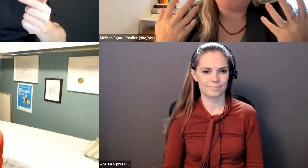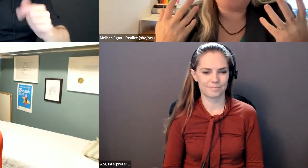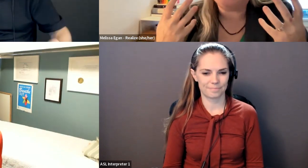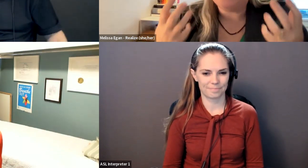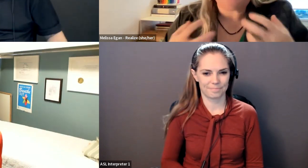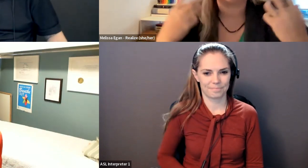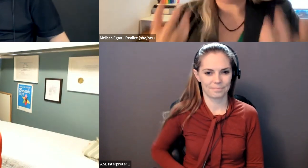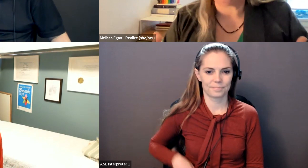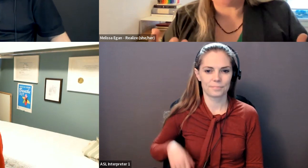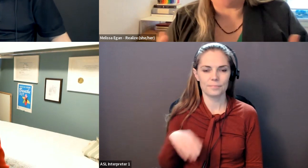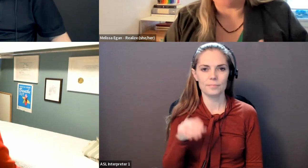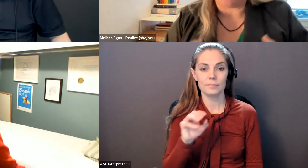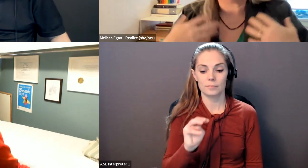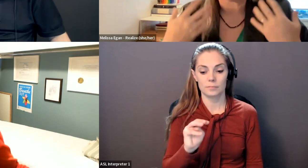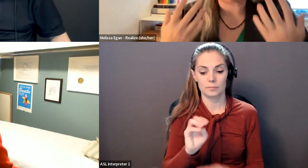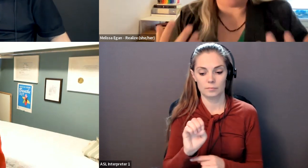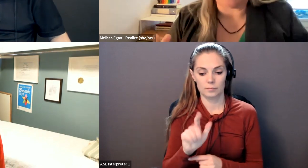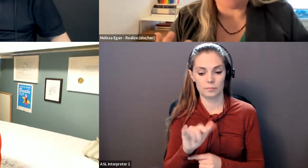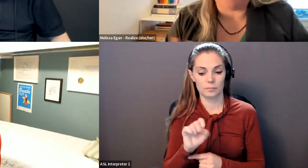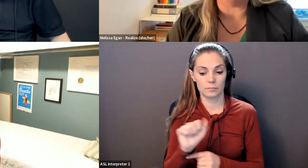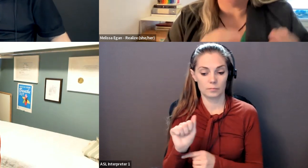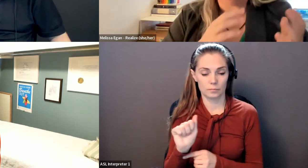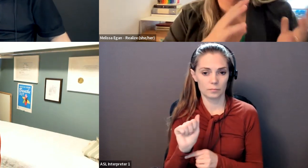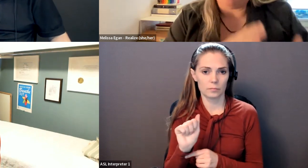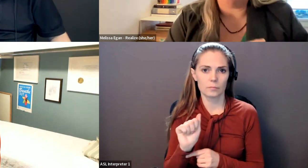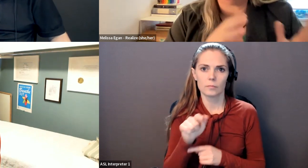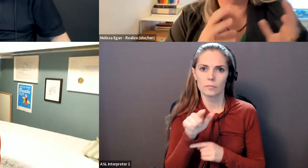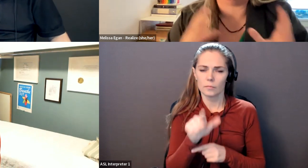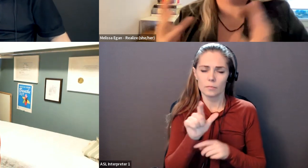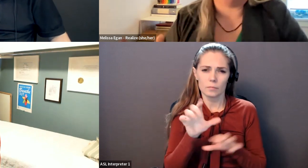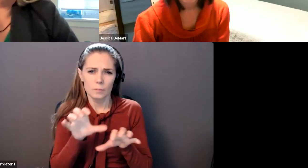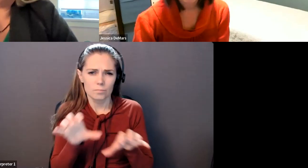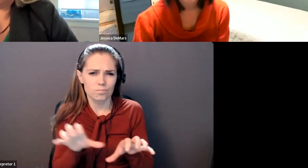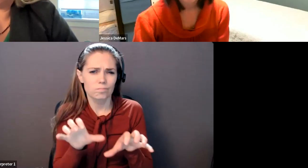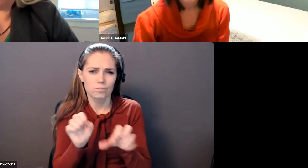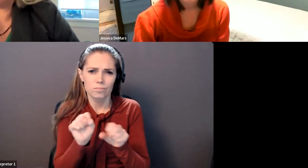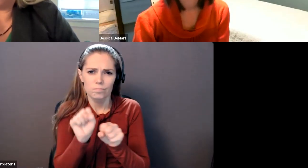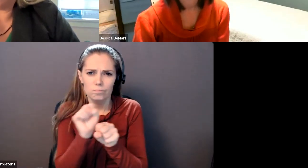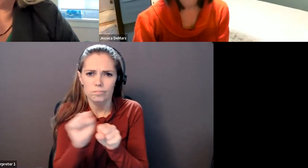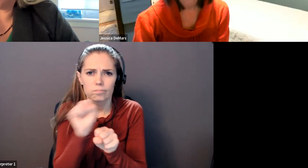it's necessary and it's taken time because of the careful consultation that has gone into